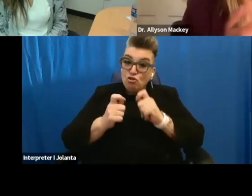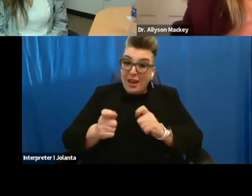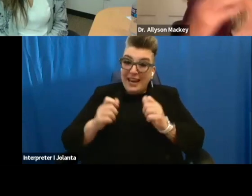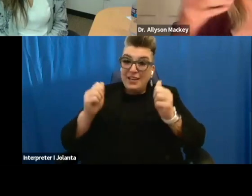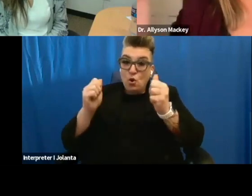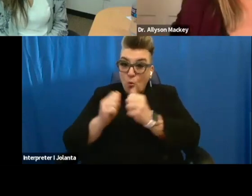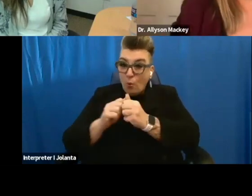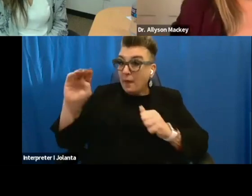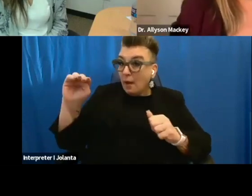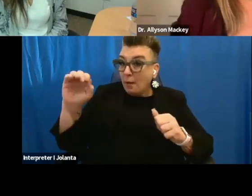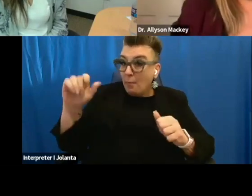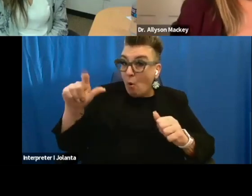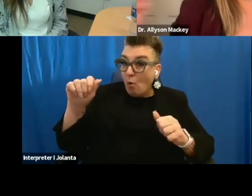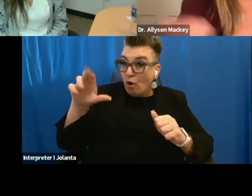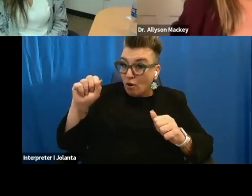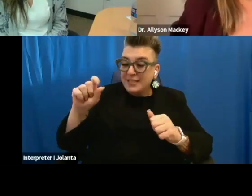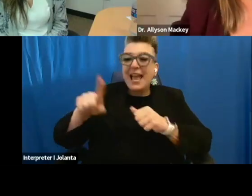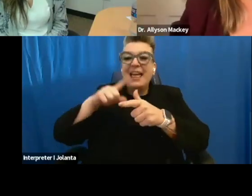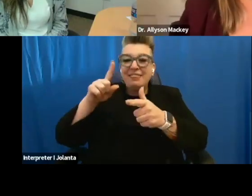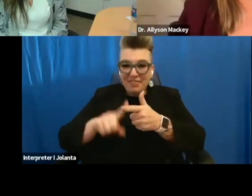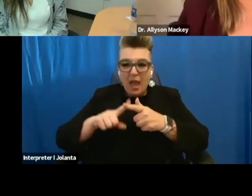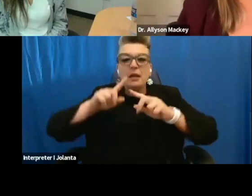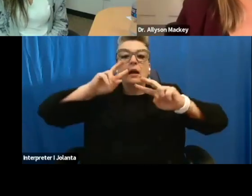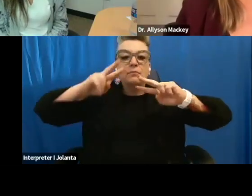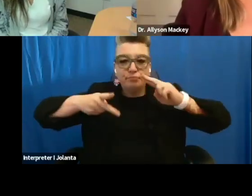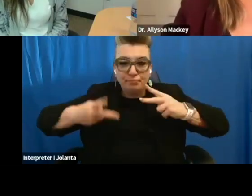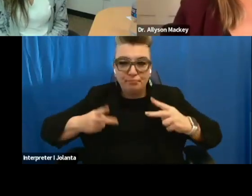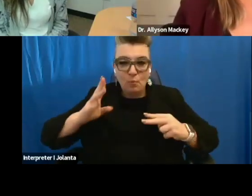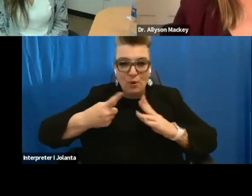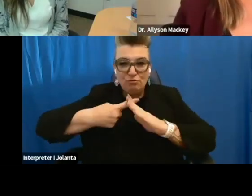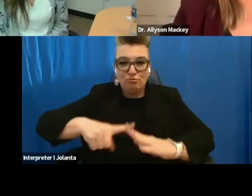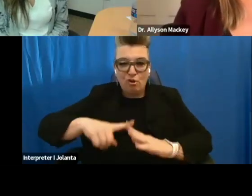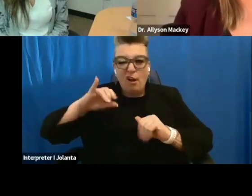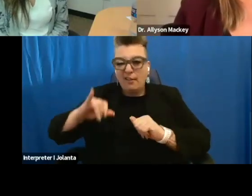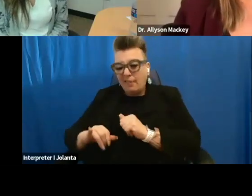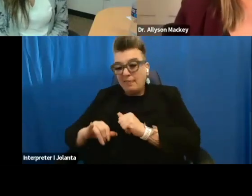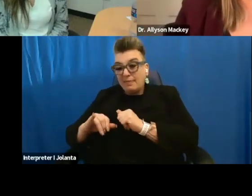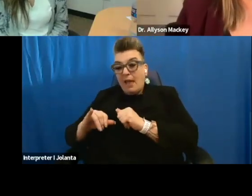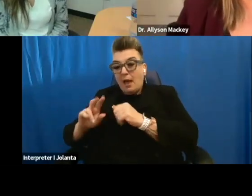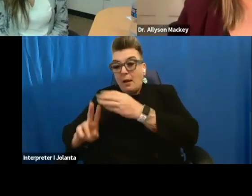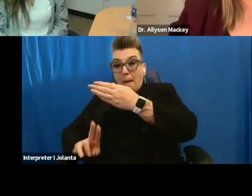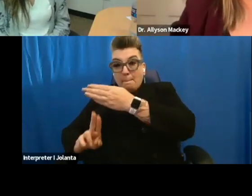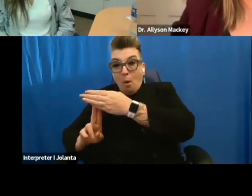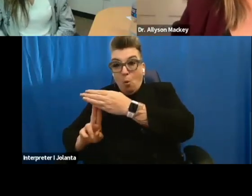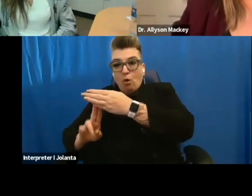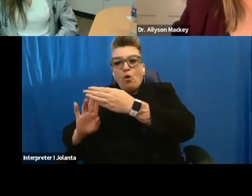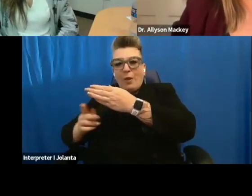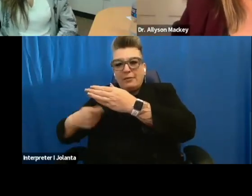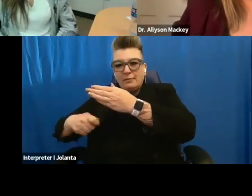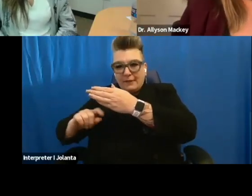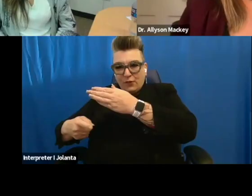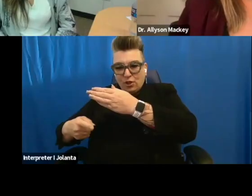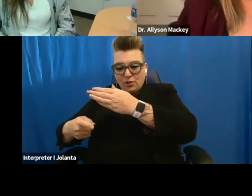um that's sort of the order of events um we have looked at sort of what else it could be